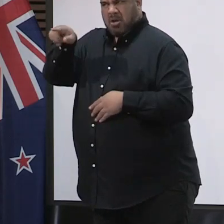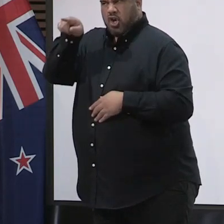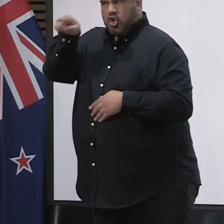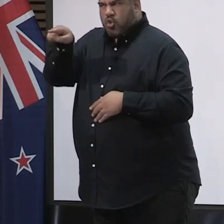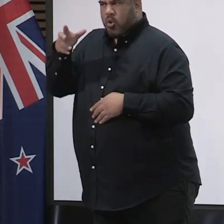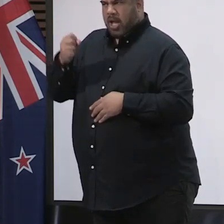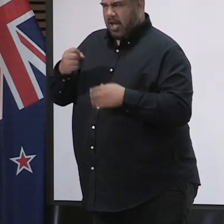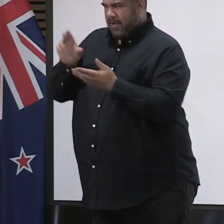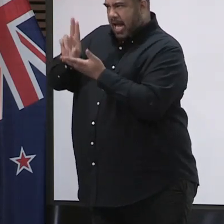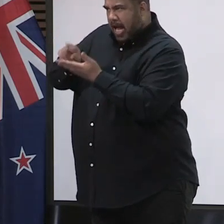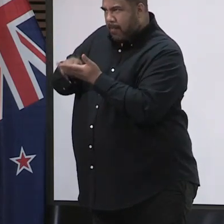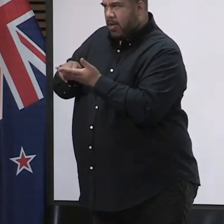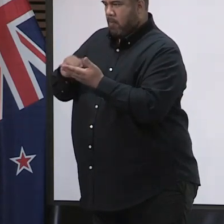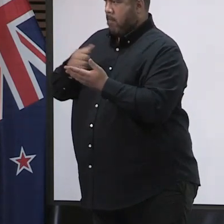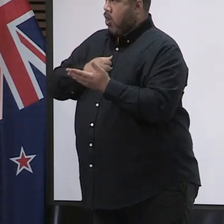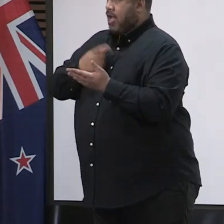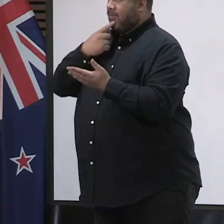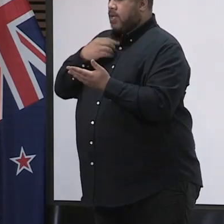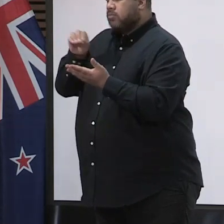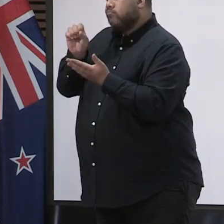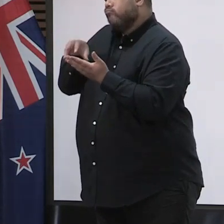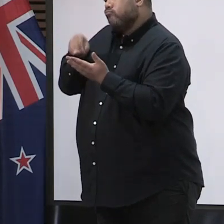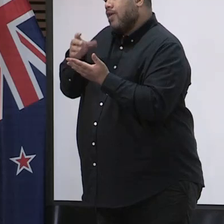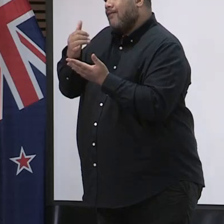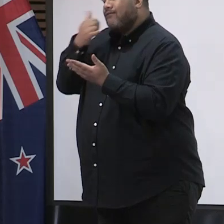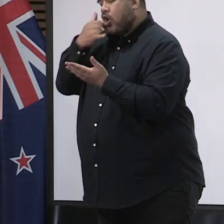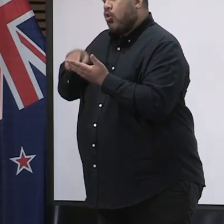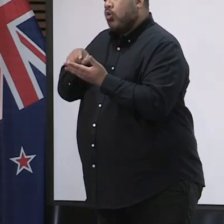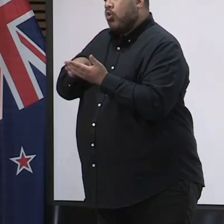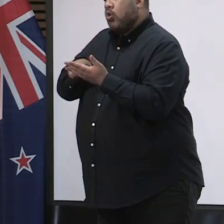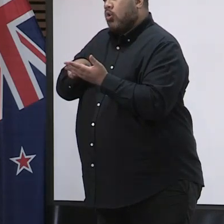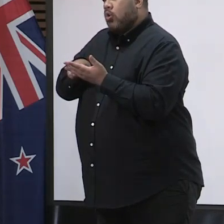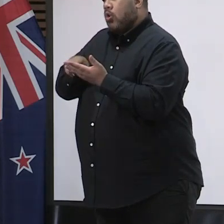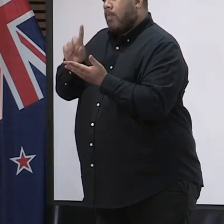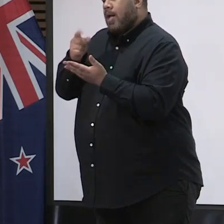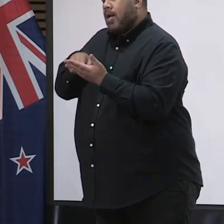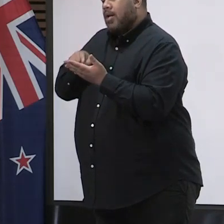Would you prefer to keep the data from this app